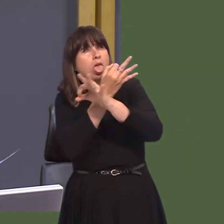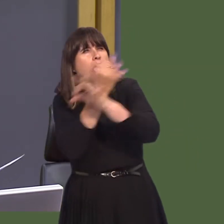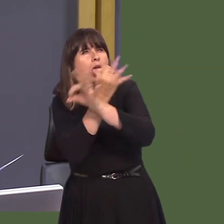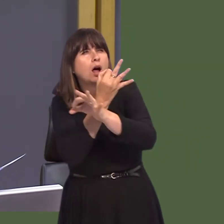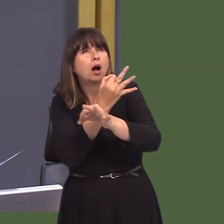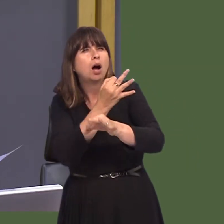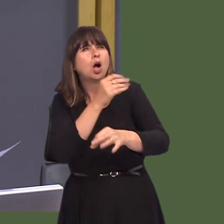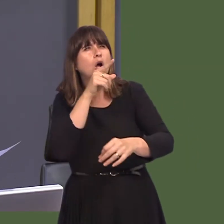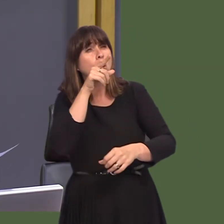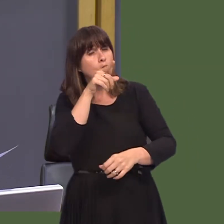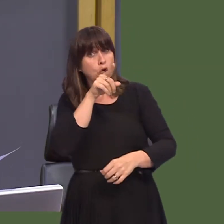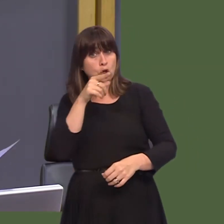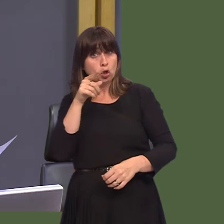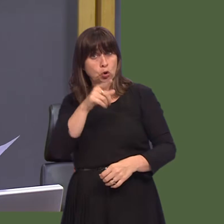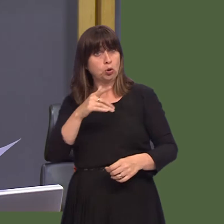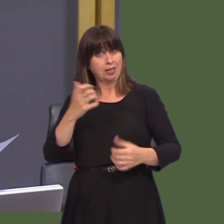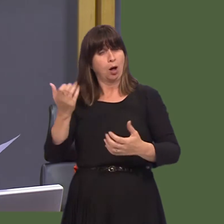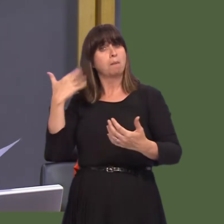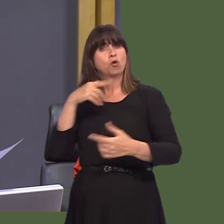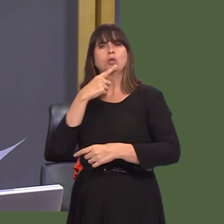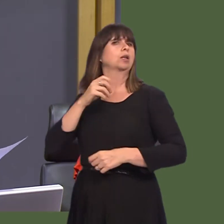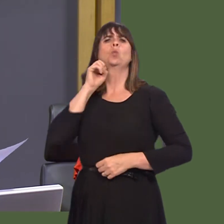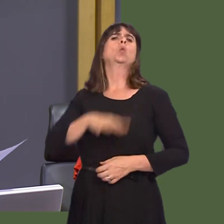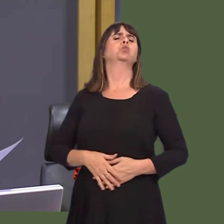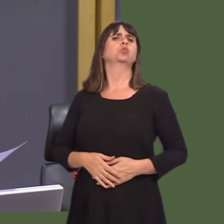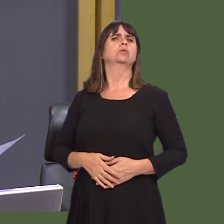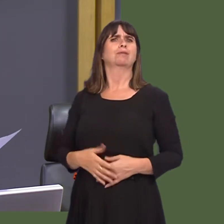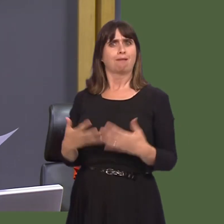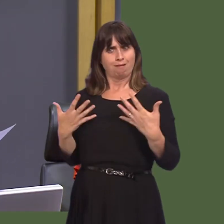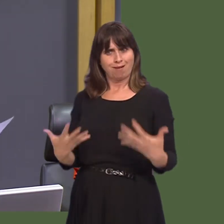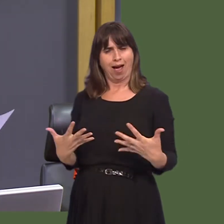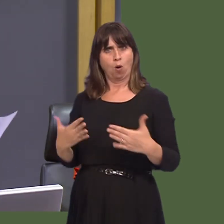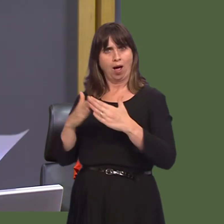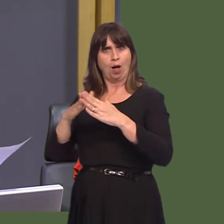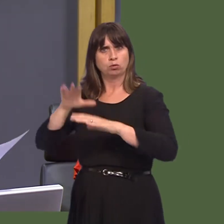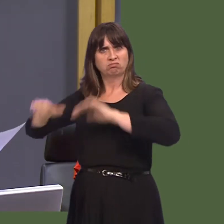Do you now accept that those green fields are being built on, and that it's happening